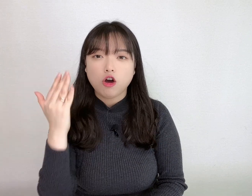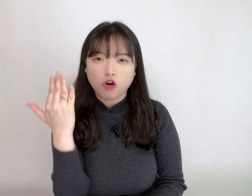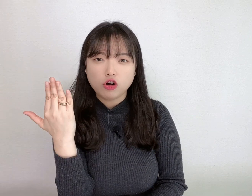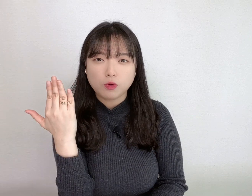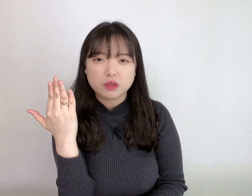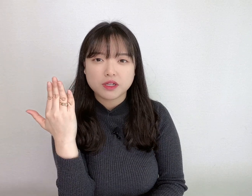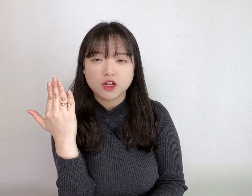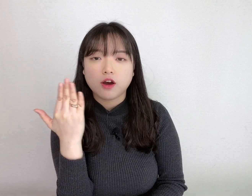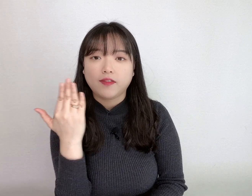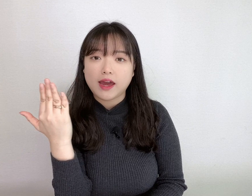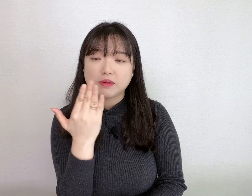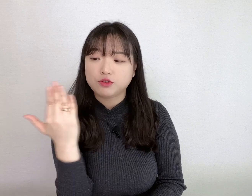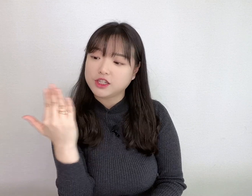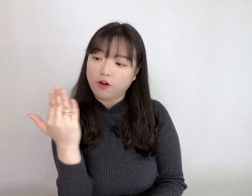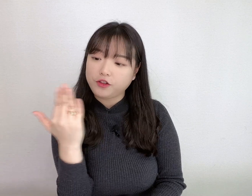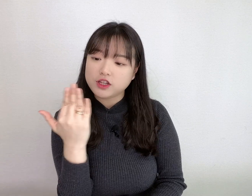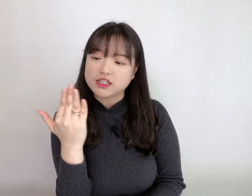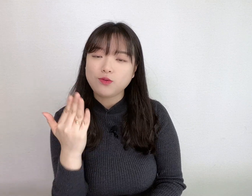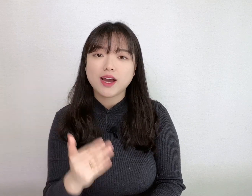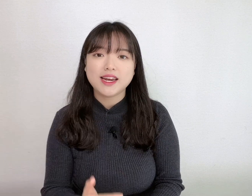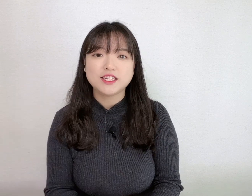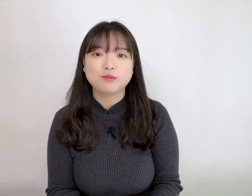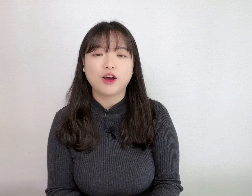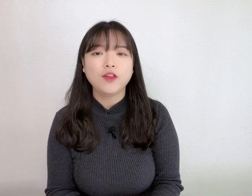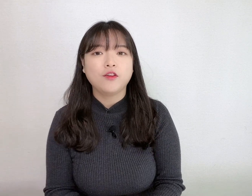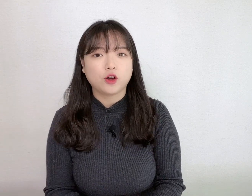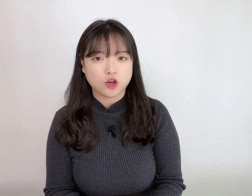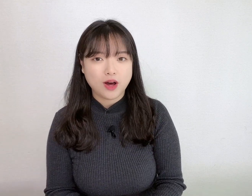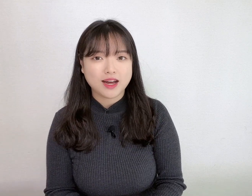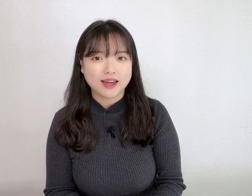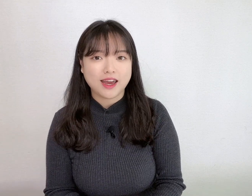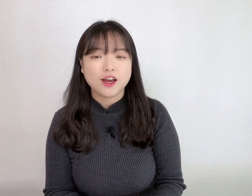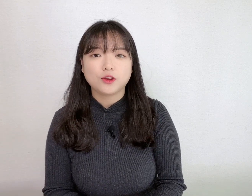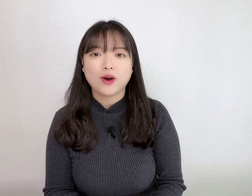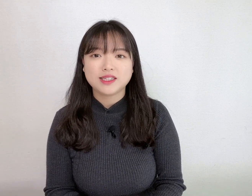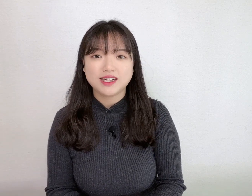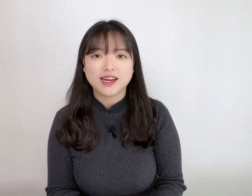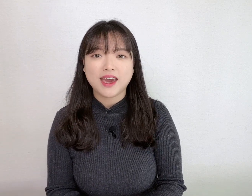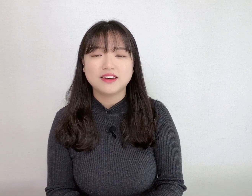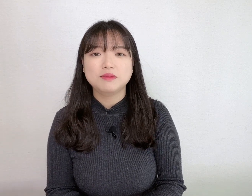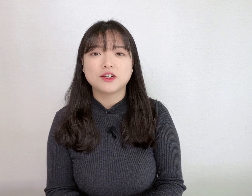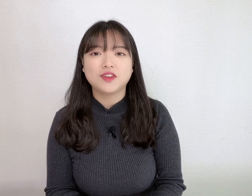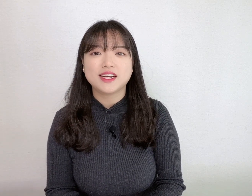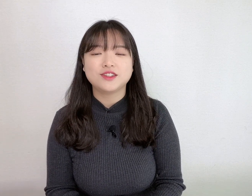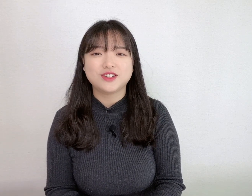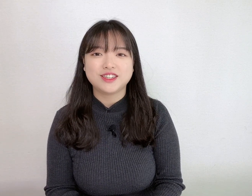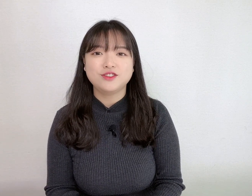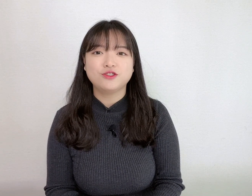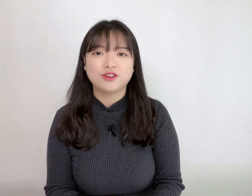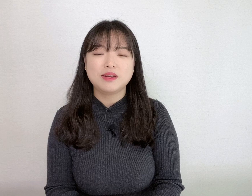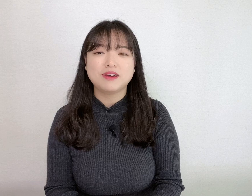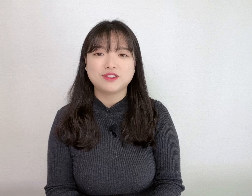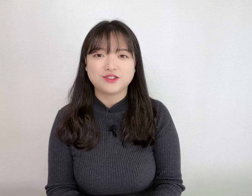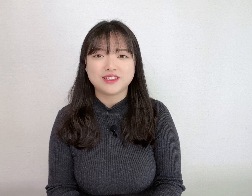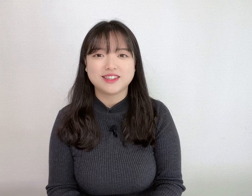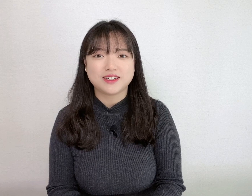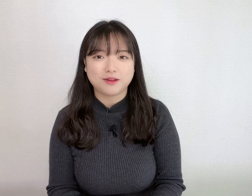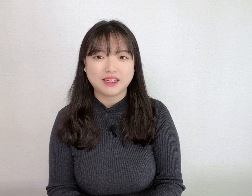how your non-resilience is, you will be able to learn sign language that can convey meaning more accurately and more clearly. Then we'll see you again in the next video